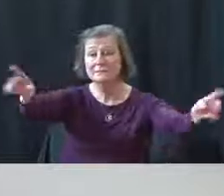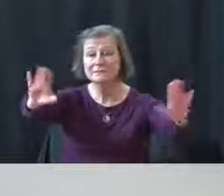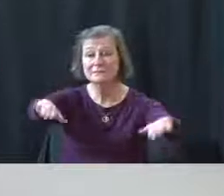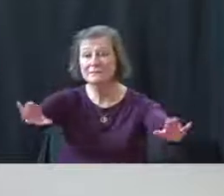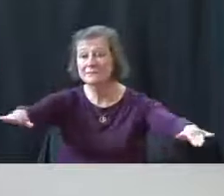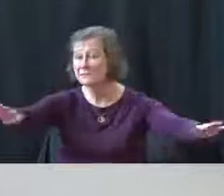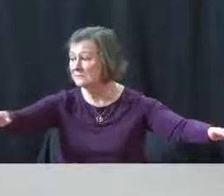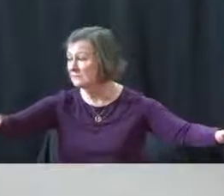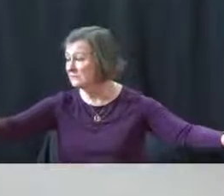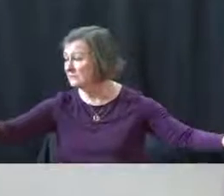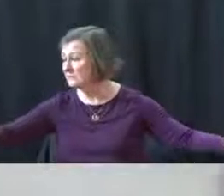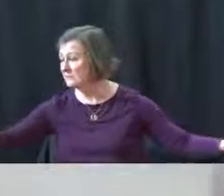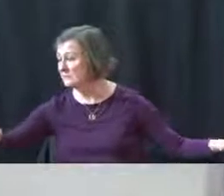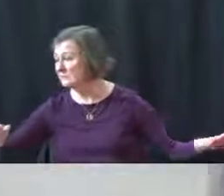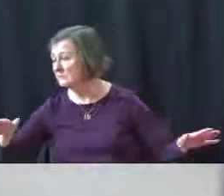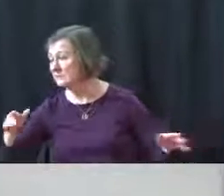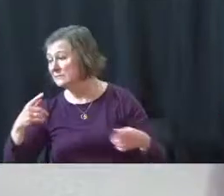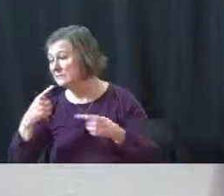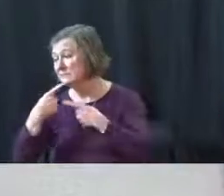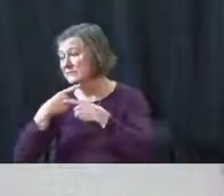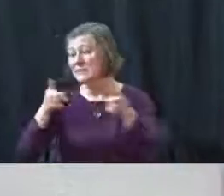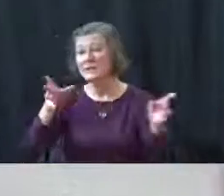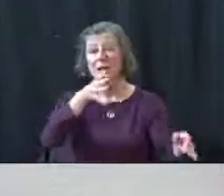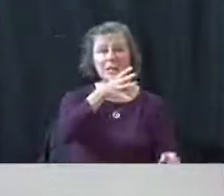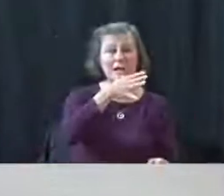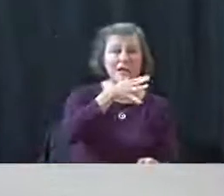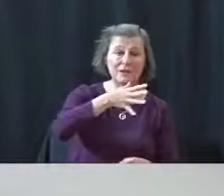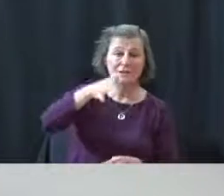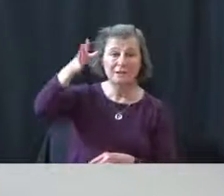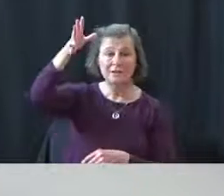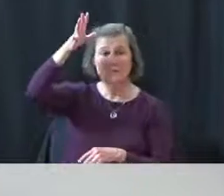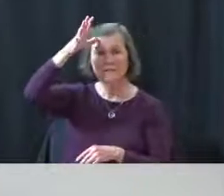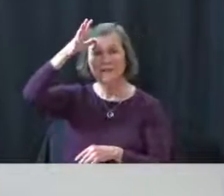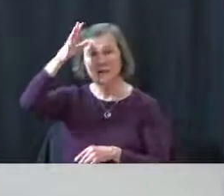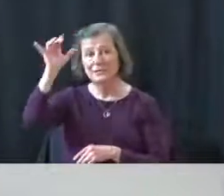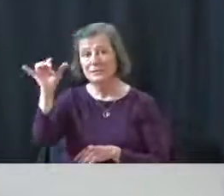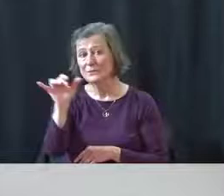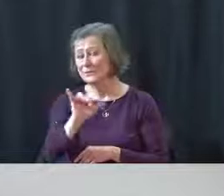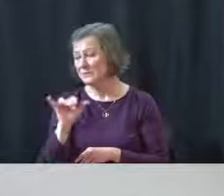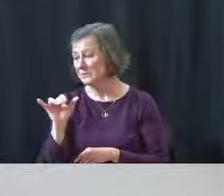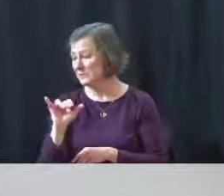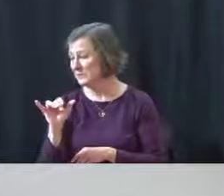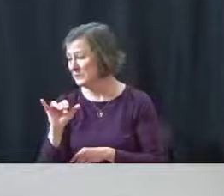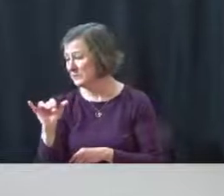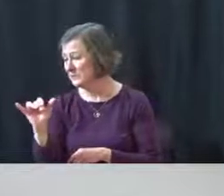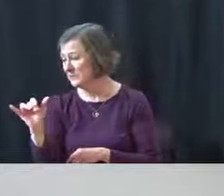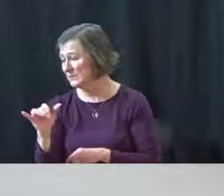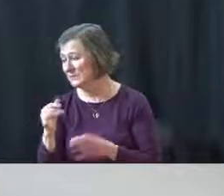Tell all the mothers and fathers too.